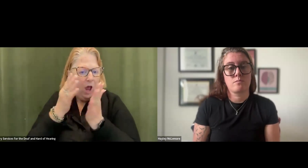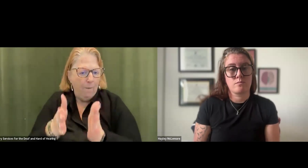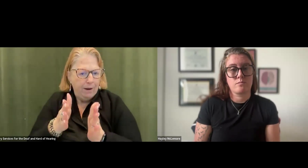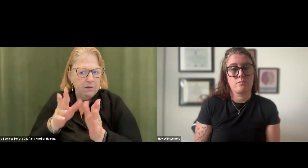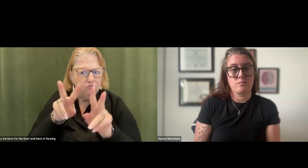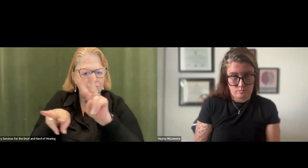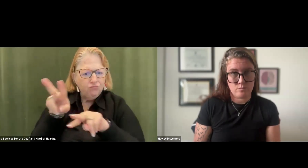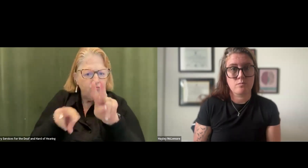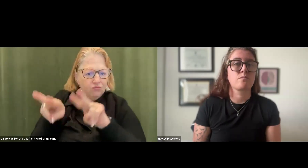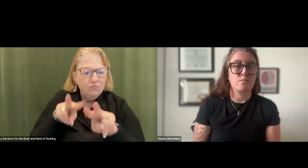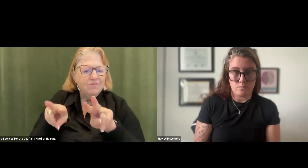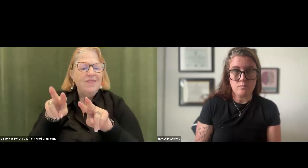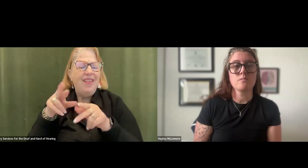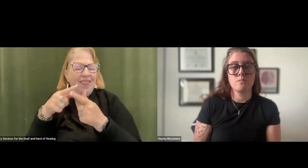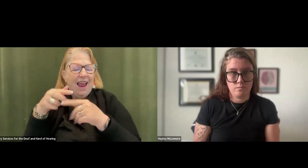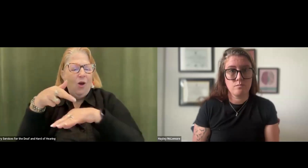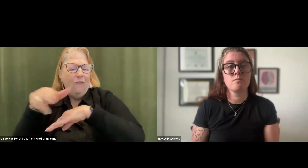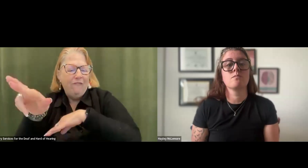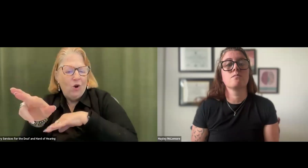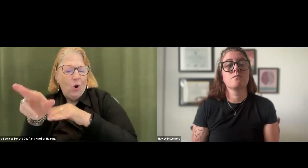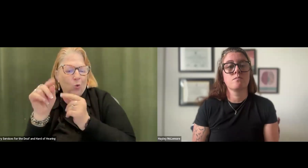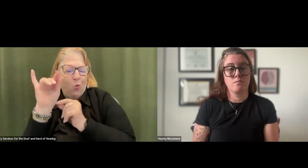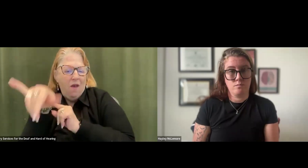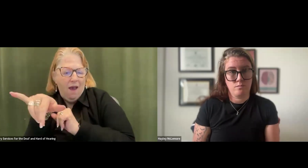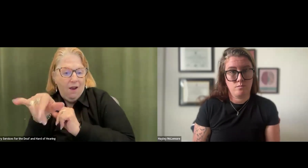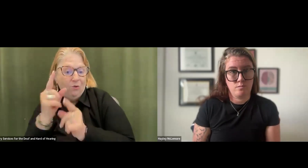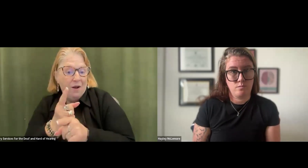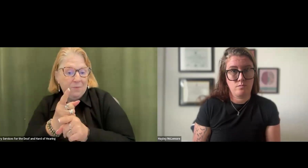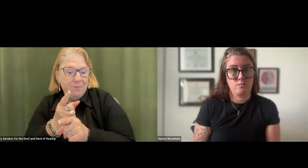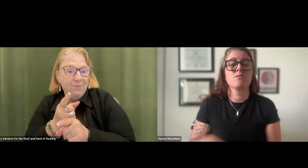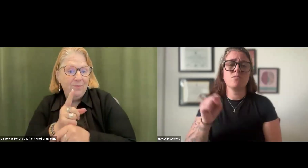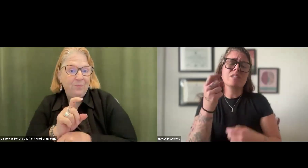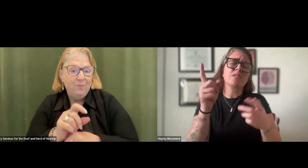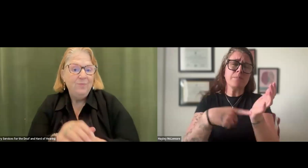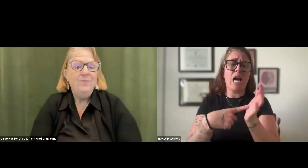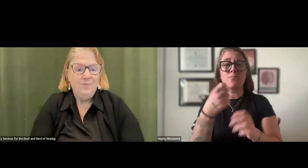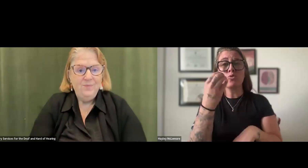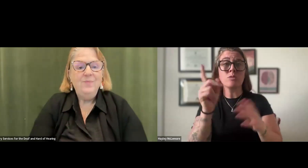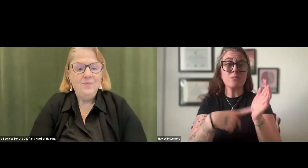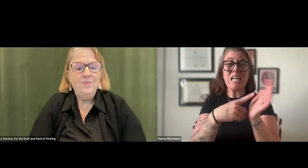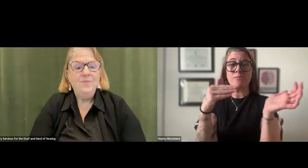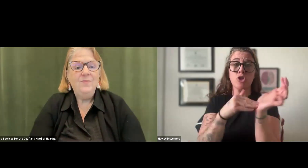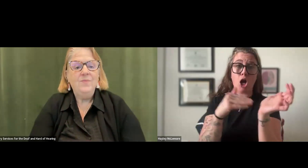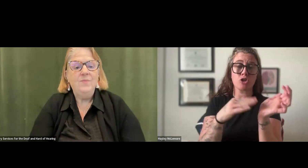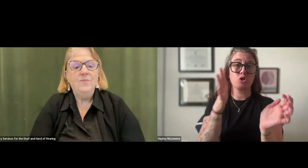and further testing and also therapy and then refer them to any further care that they're needed. [Interpreter for Hayley] And Haley's saying: